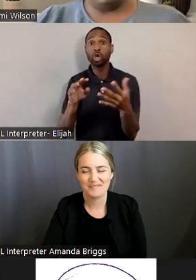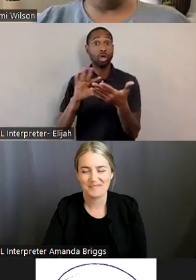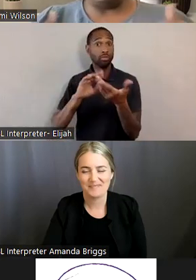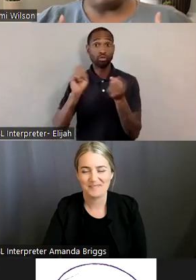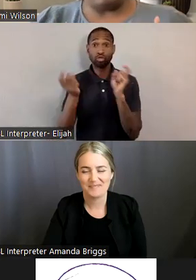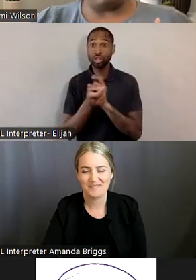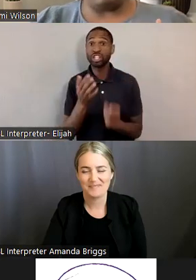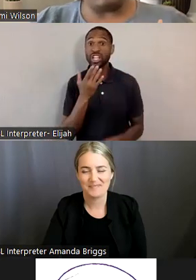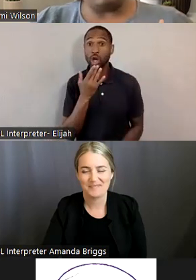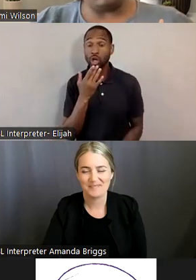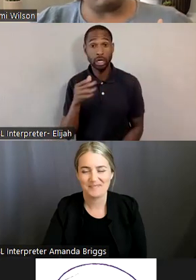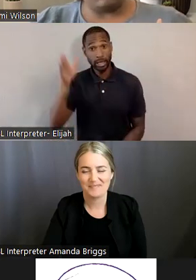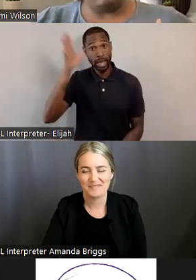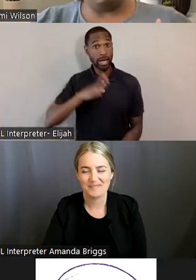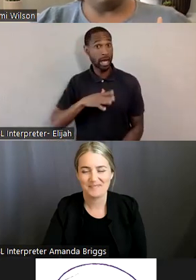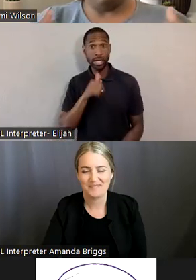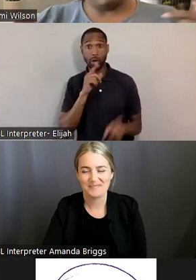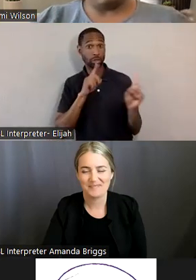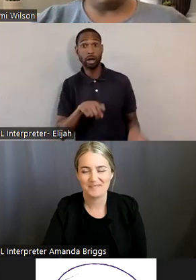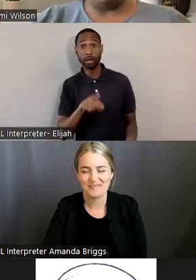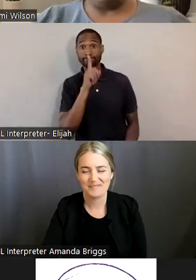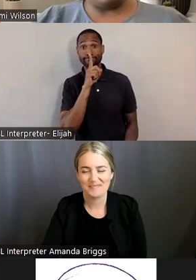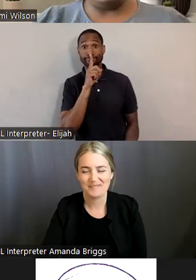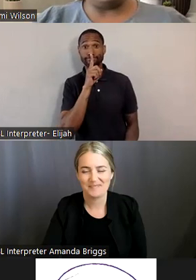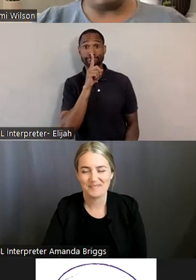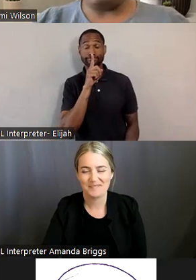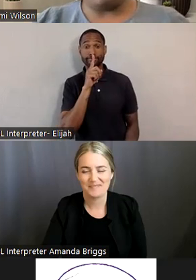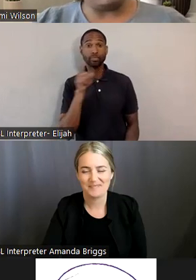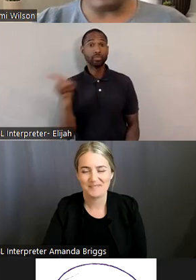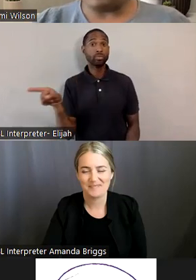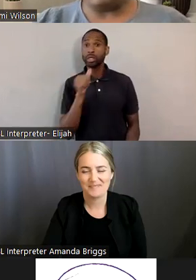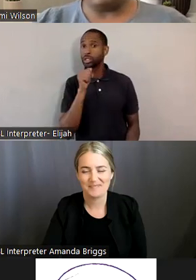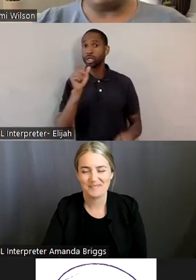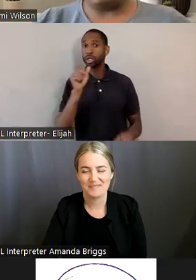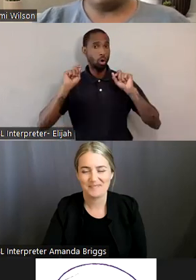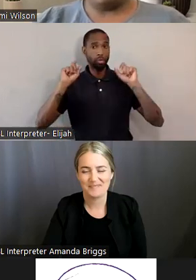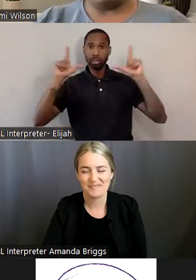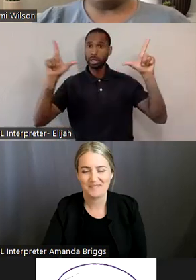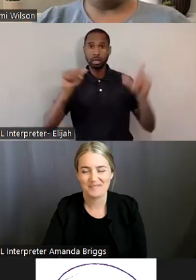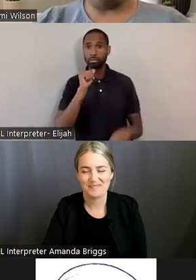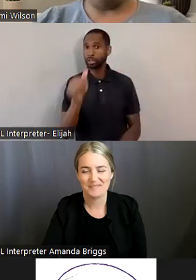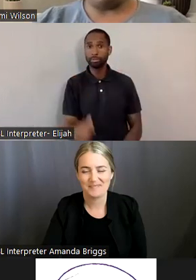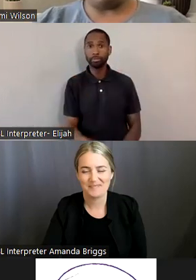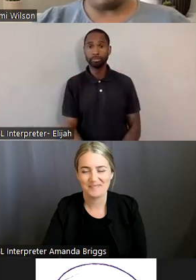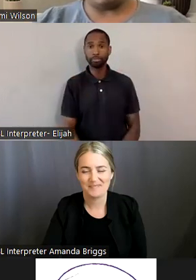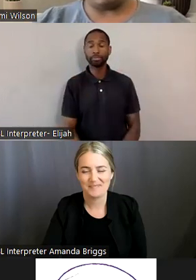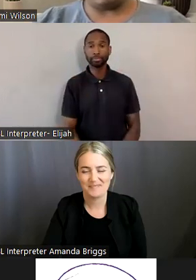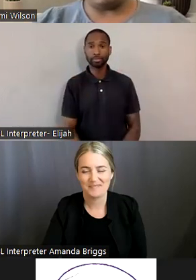he was not responsive to me. He did not open his eyes when I yelled